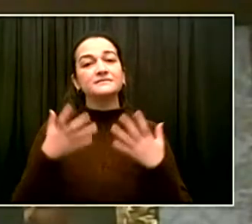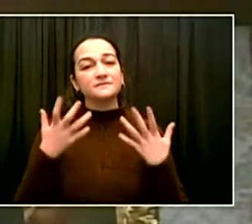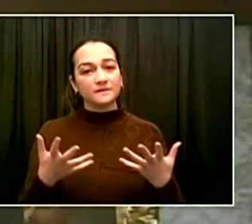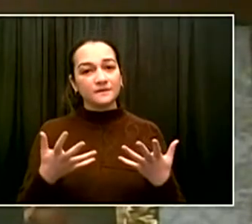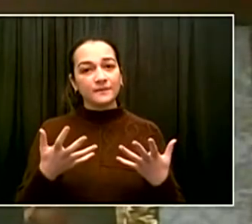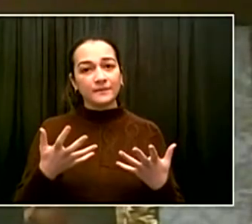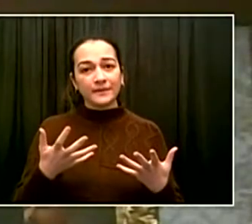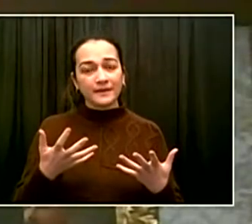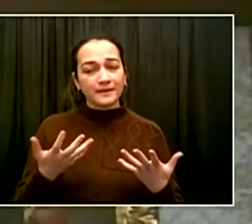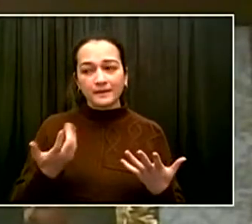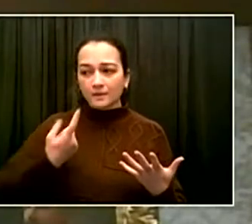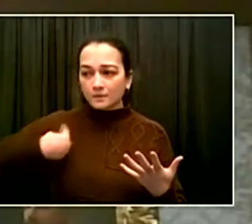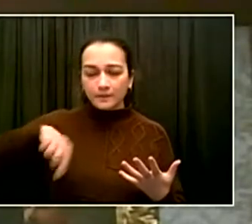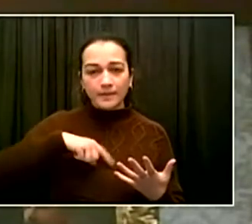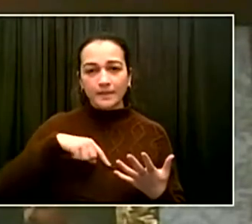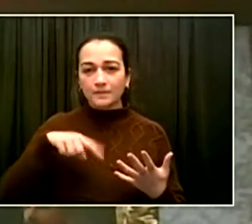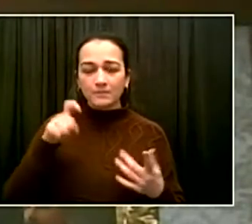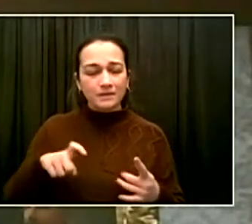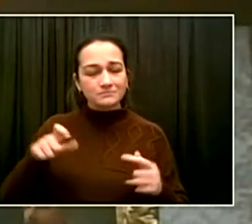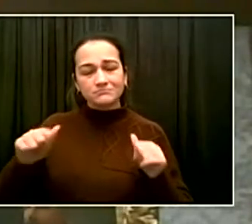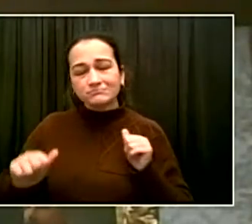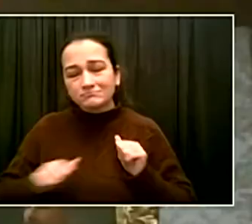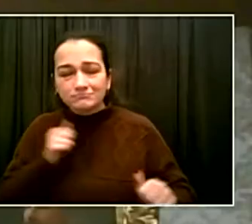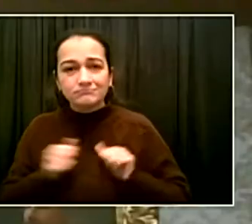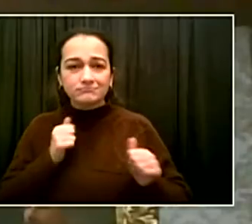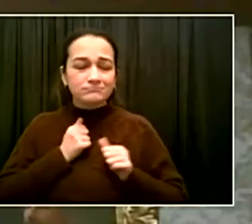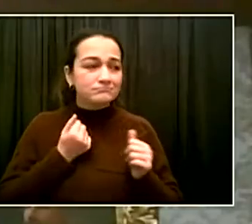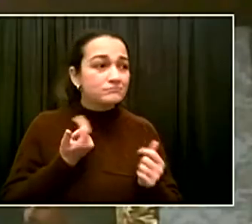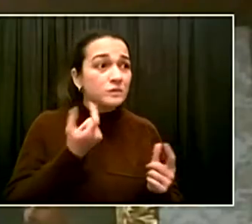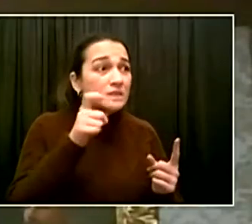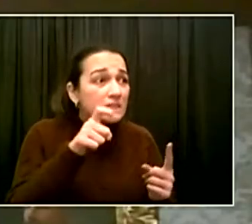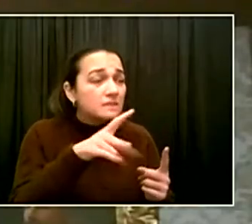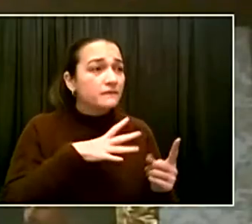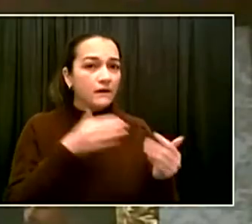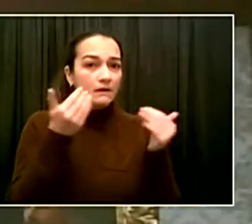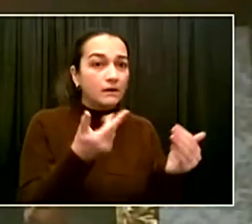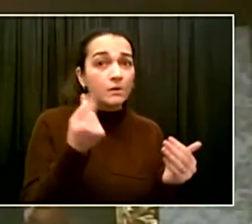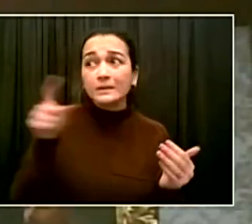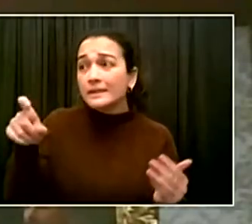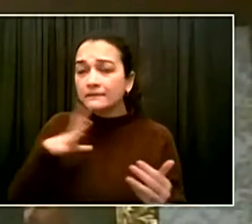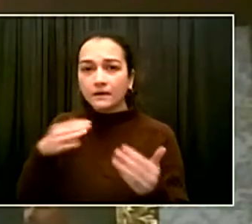NEXT TWO YEARS. SO THE MAYOR AND I ARE HERE TODAY TO TELL YOU WE DO EVERYTHING NEEDED TO BRING OUR